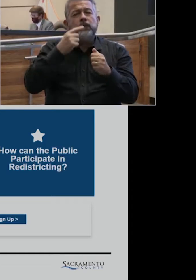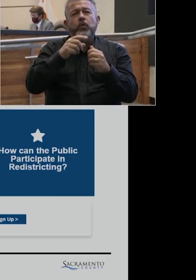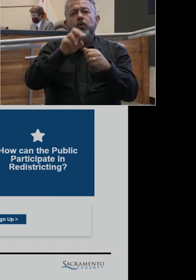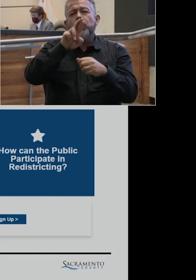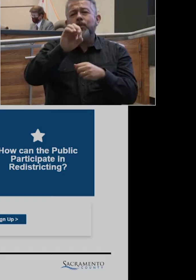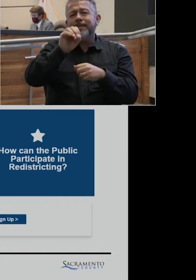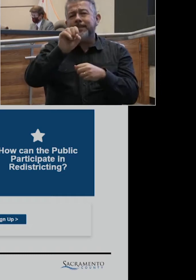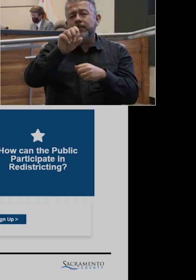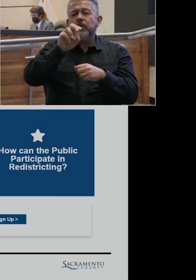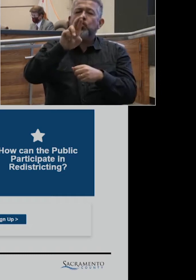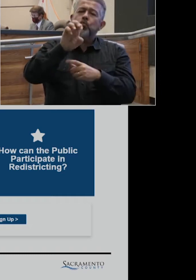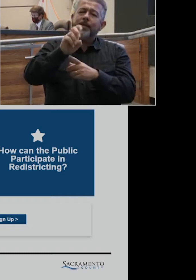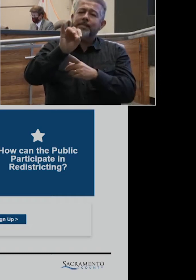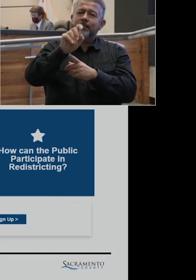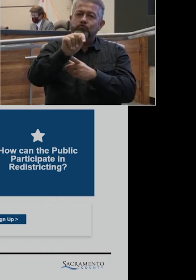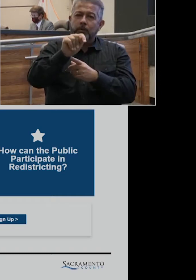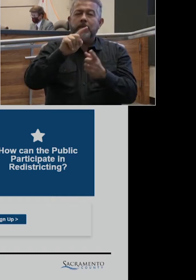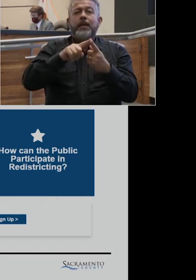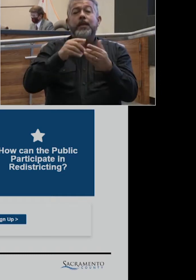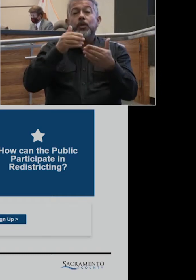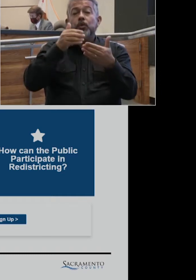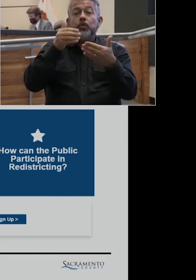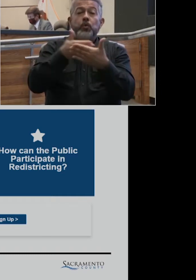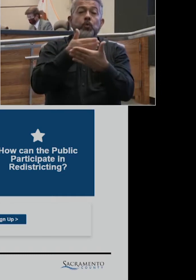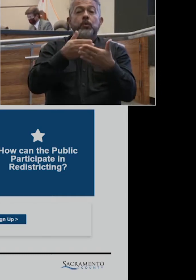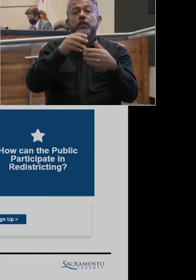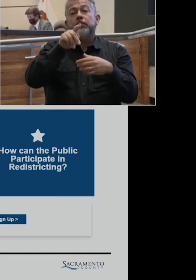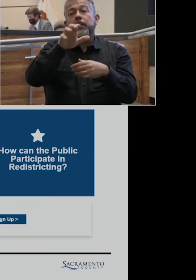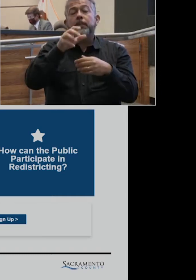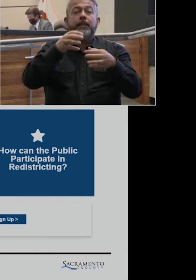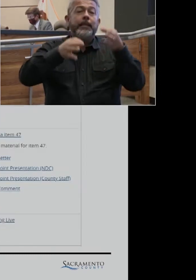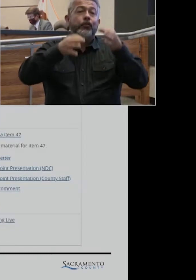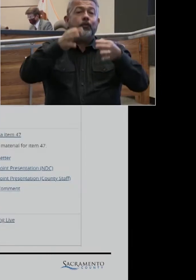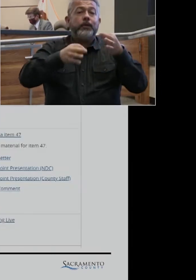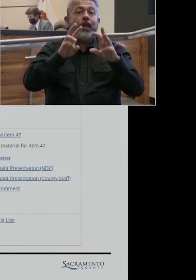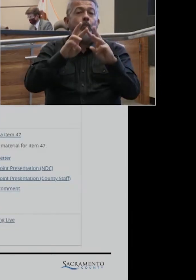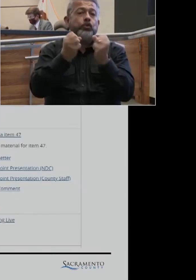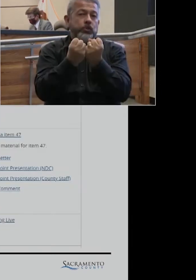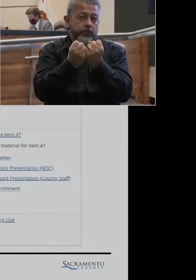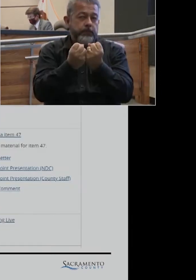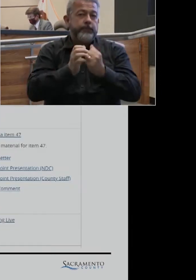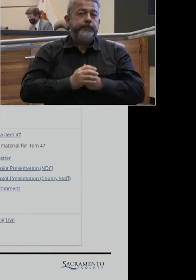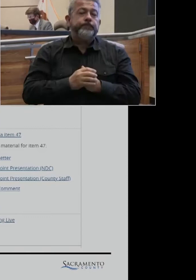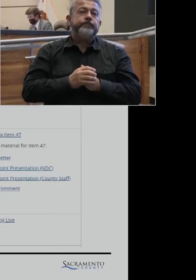RESTRICTING INCLUDING ALERTS FOR EACH HEARING OR WORK SHOP.